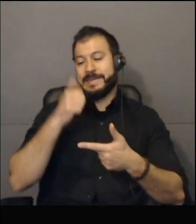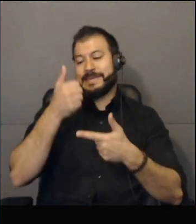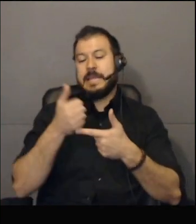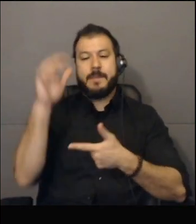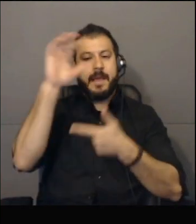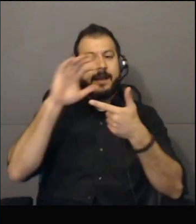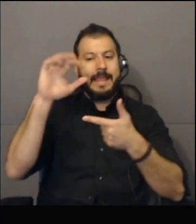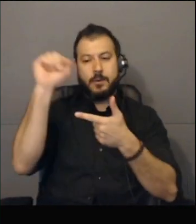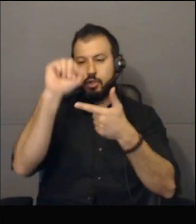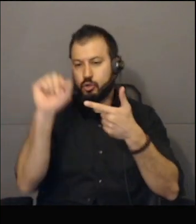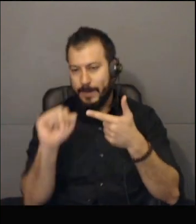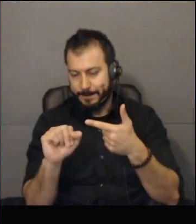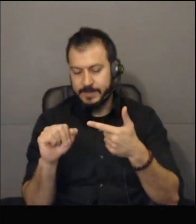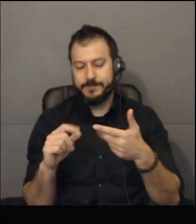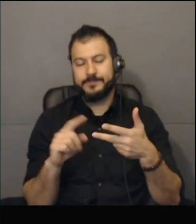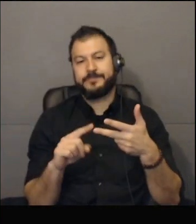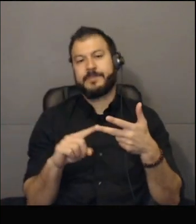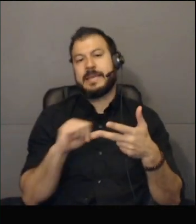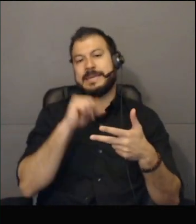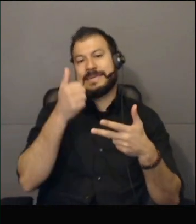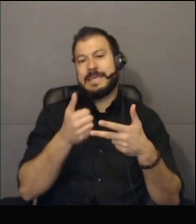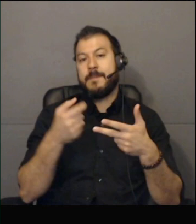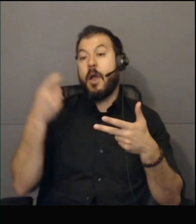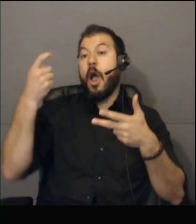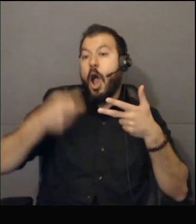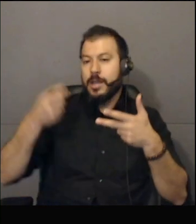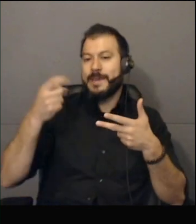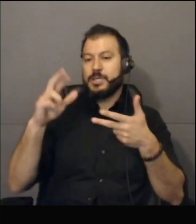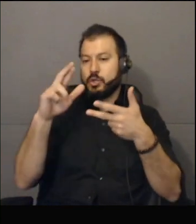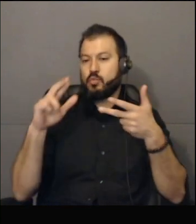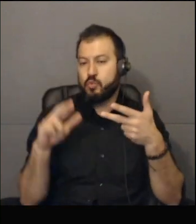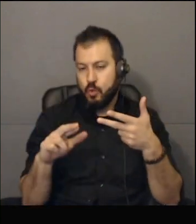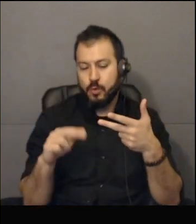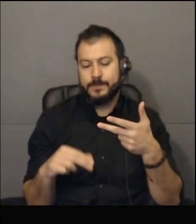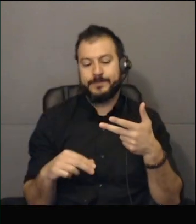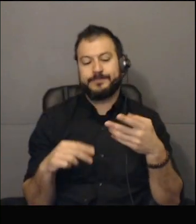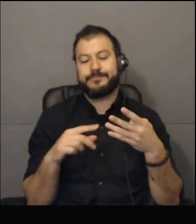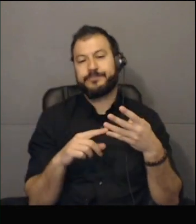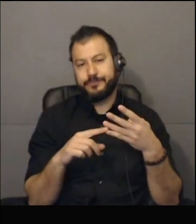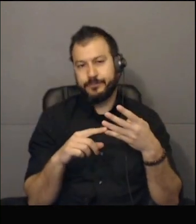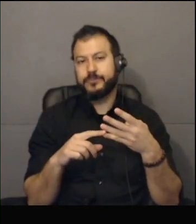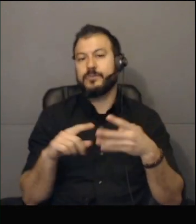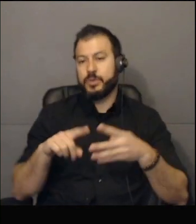setting up an automation rule triggering the event which activates